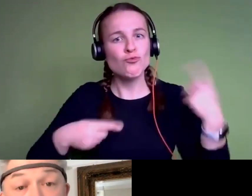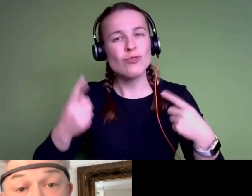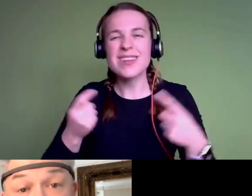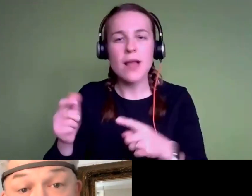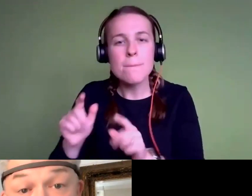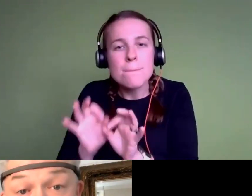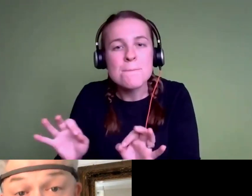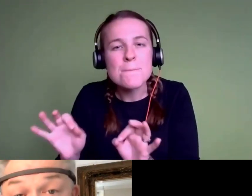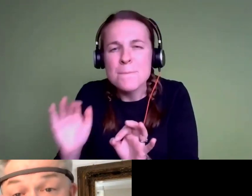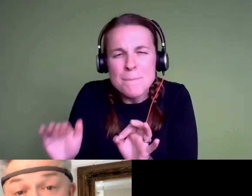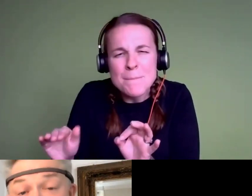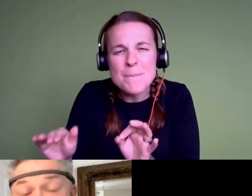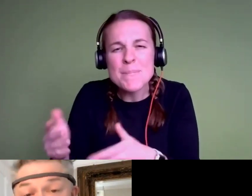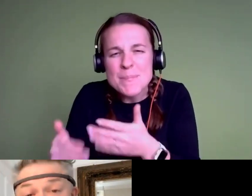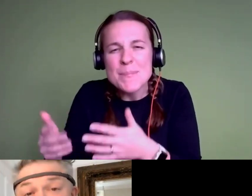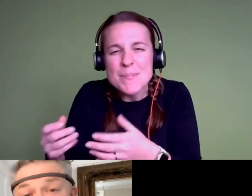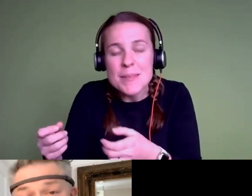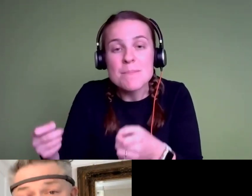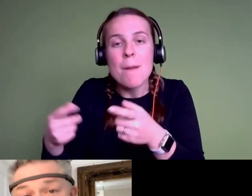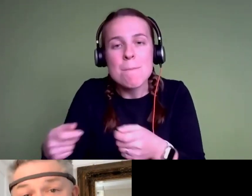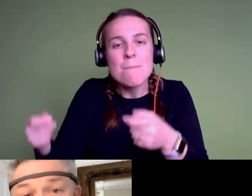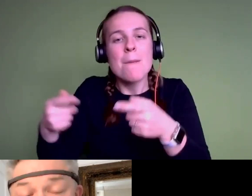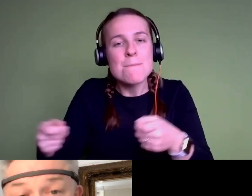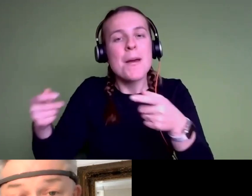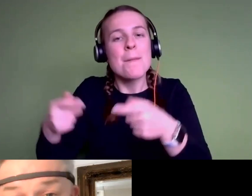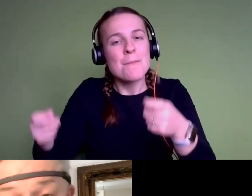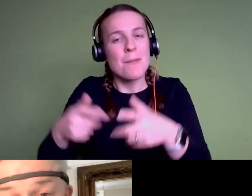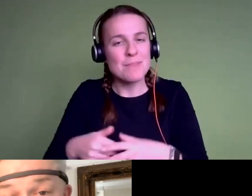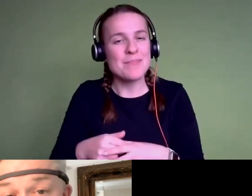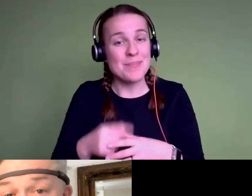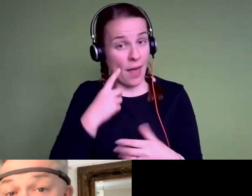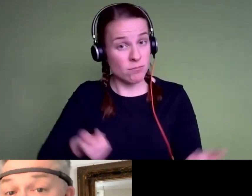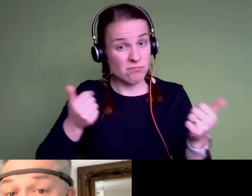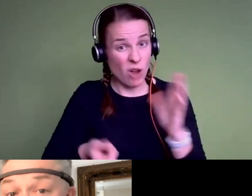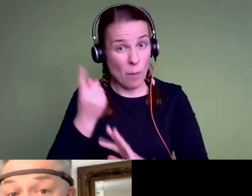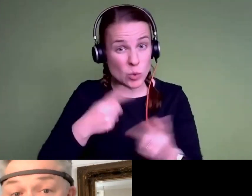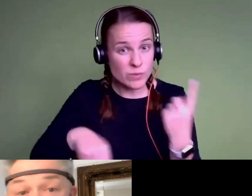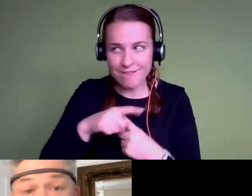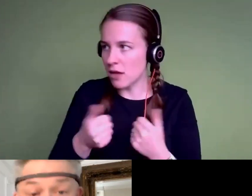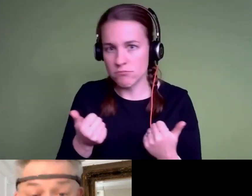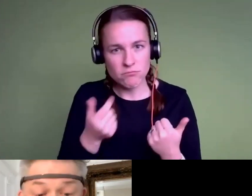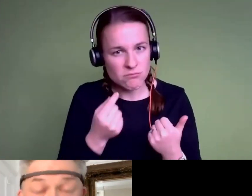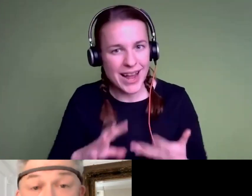! They will not send a signal out for a long time until they are paid a lot of